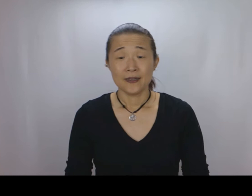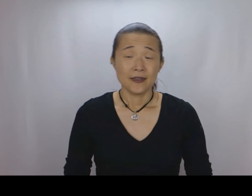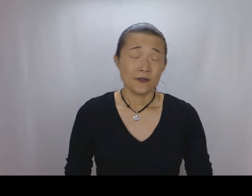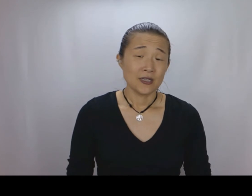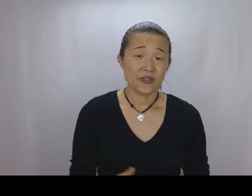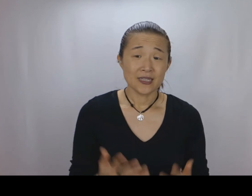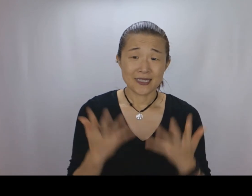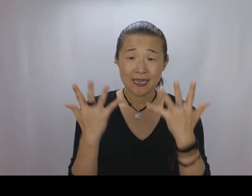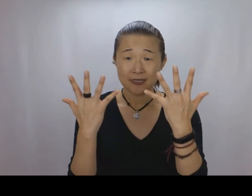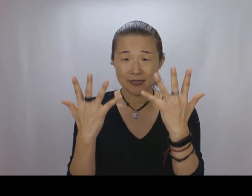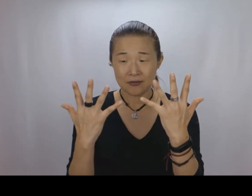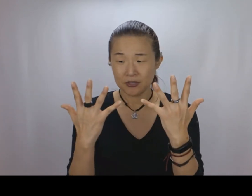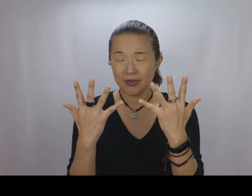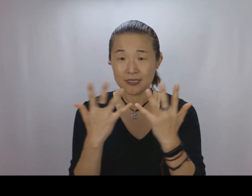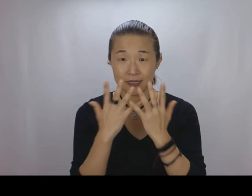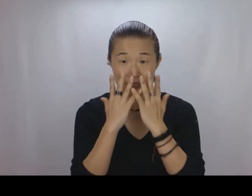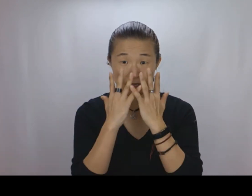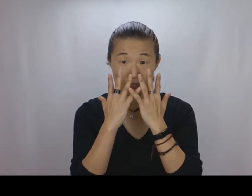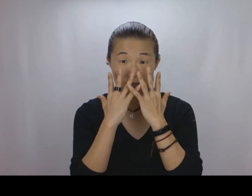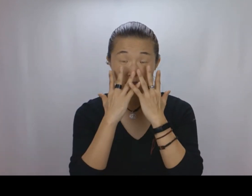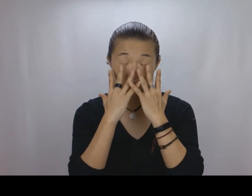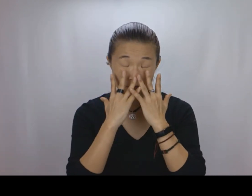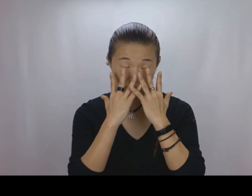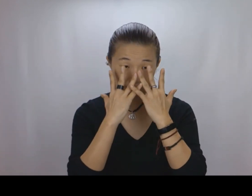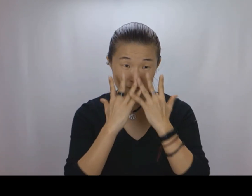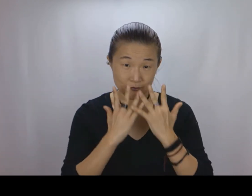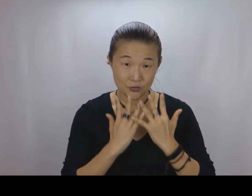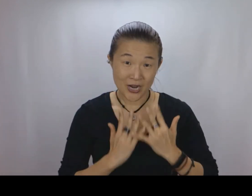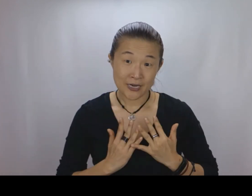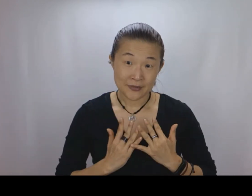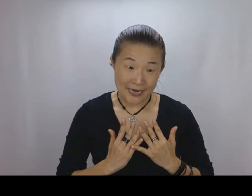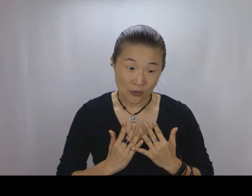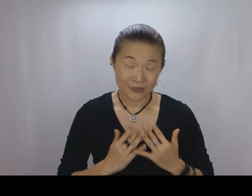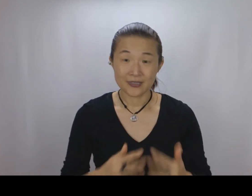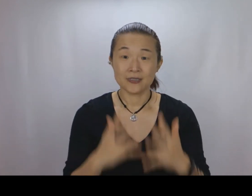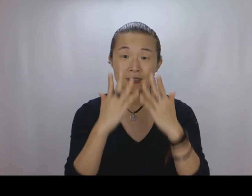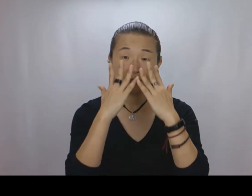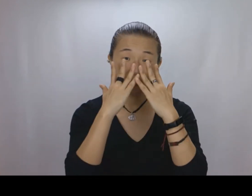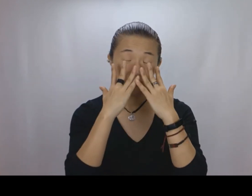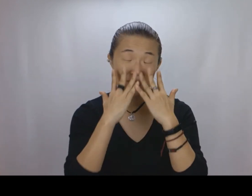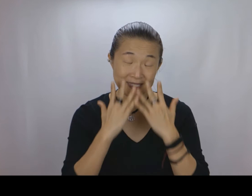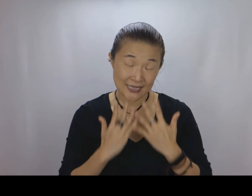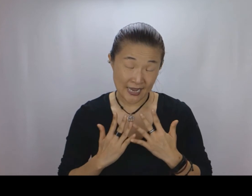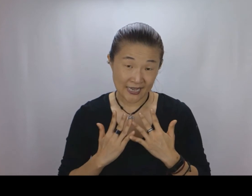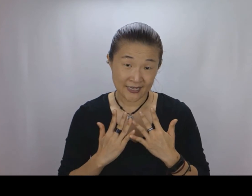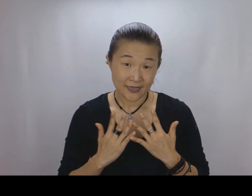and when you're feeling sad you have to hand like this and just drag them down. So, you're sad,